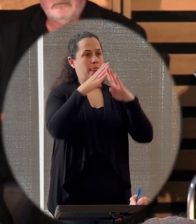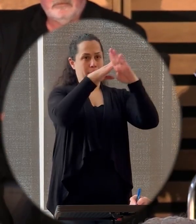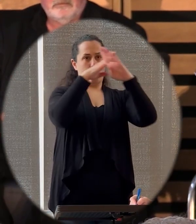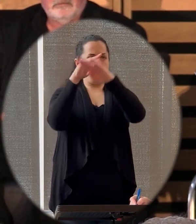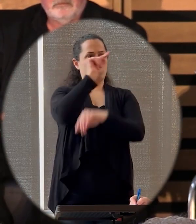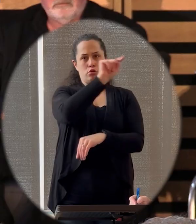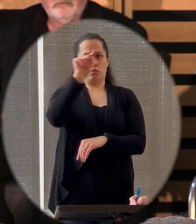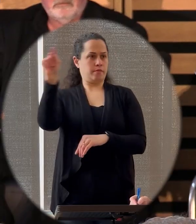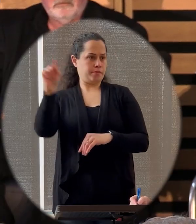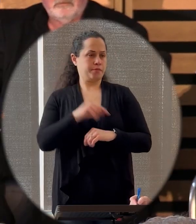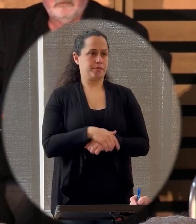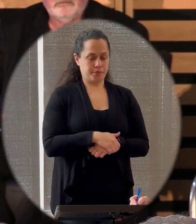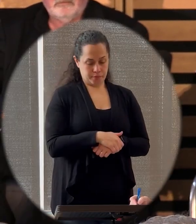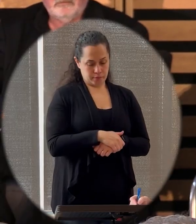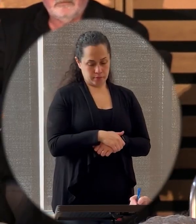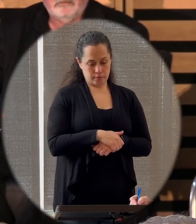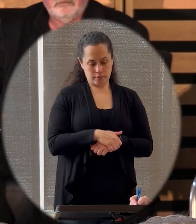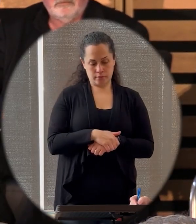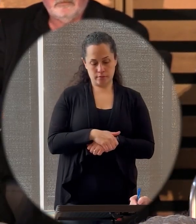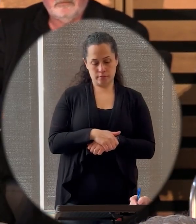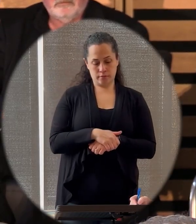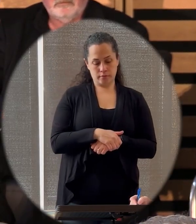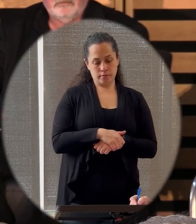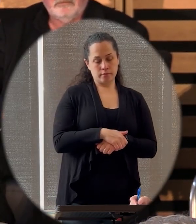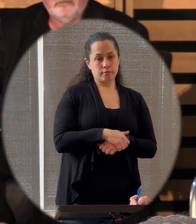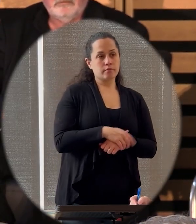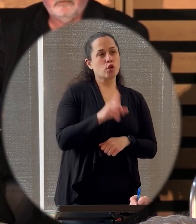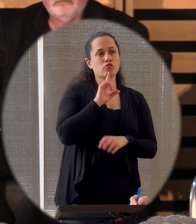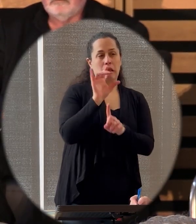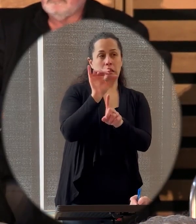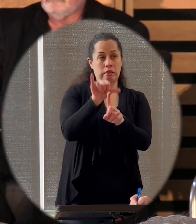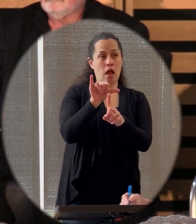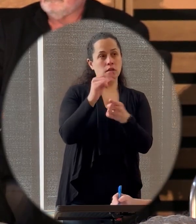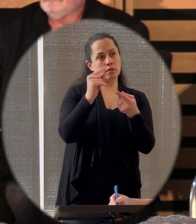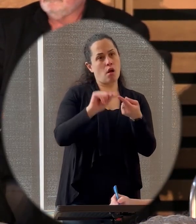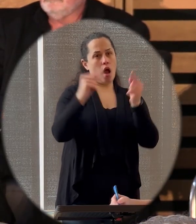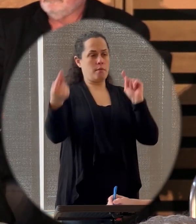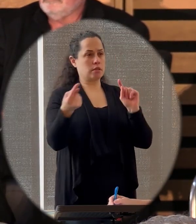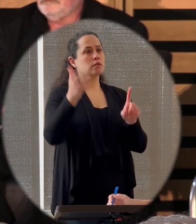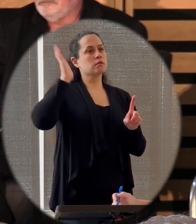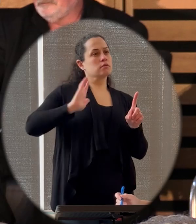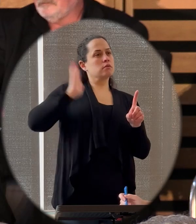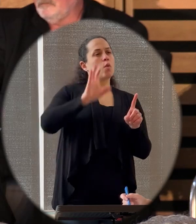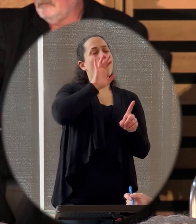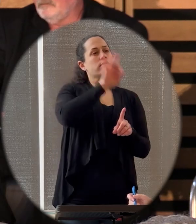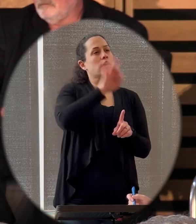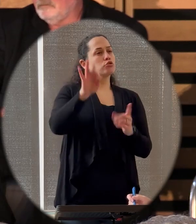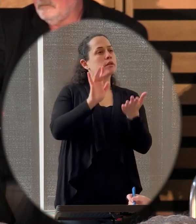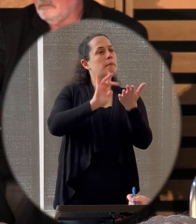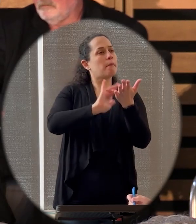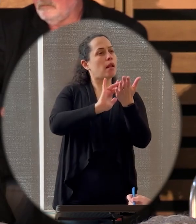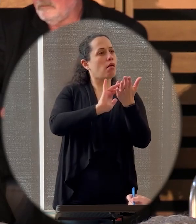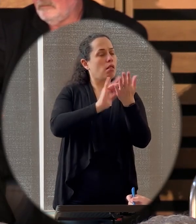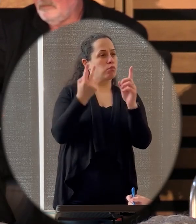are. This is in contrast to the outdated medical model which most people are familiar with. one